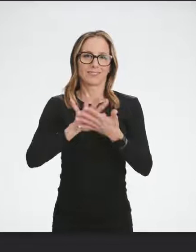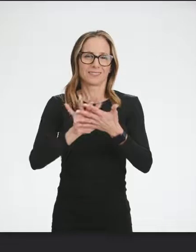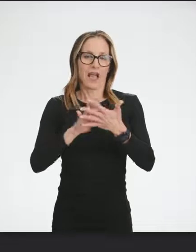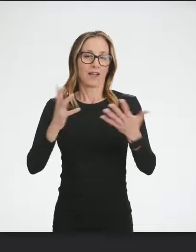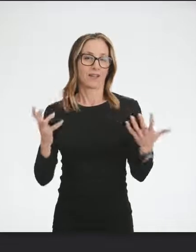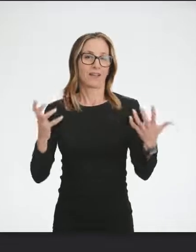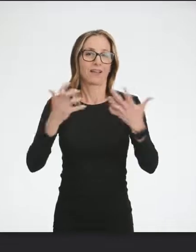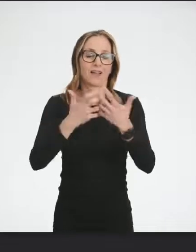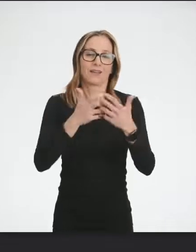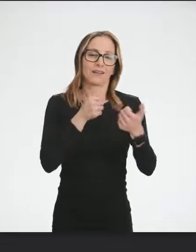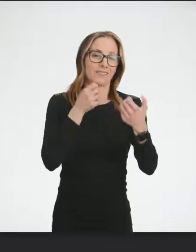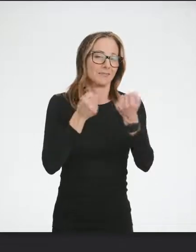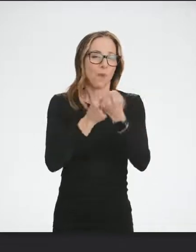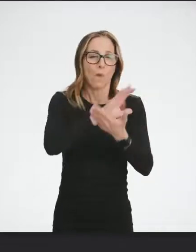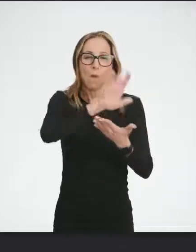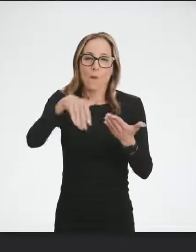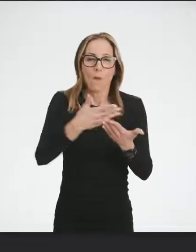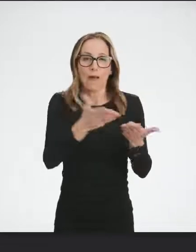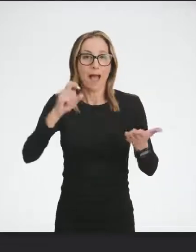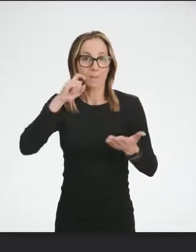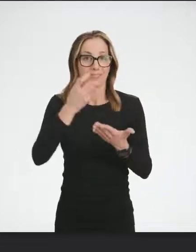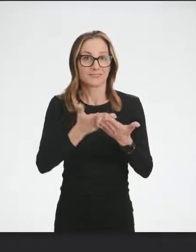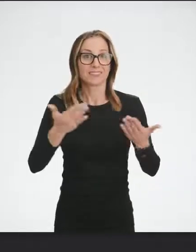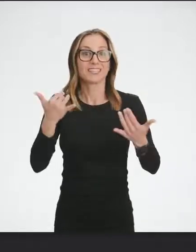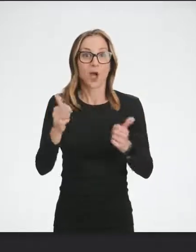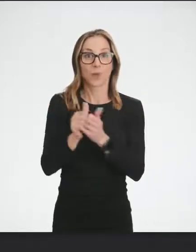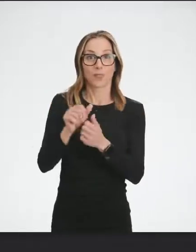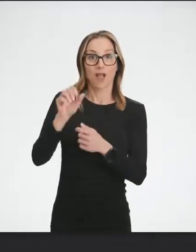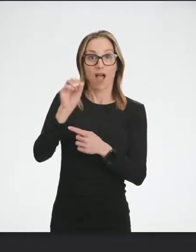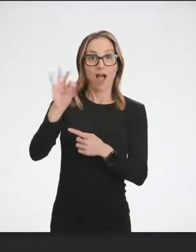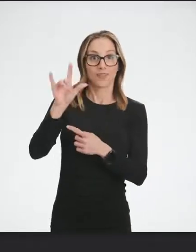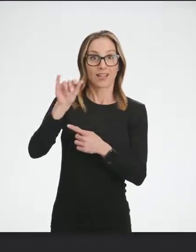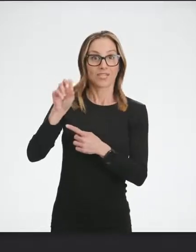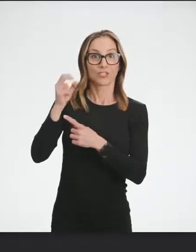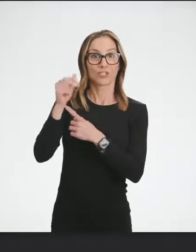And now, with offline shader compilation, you can generate GPU shader binaries at project